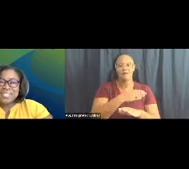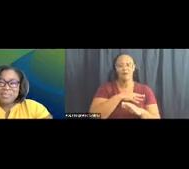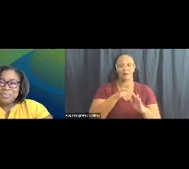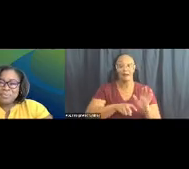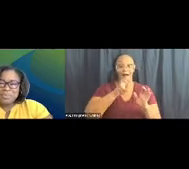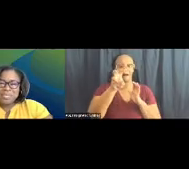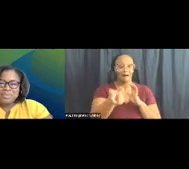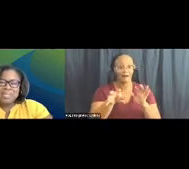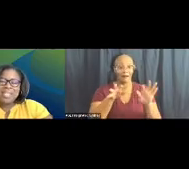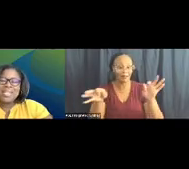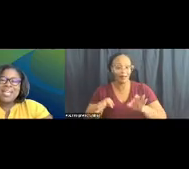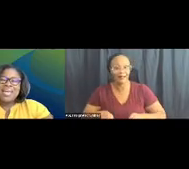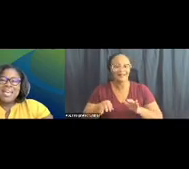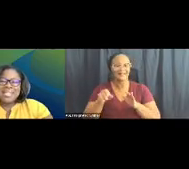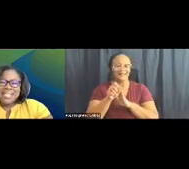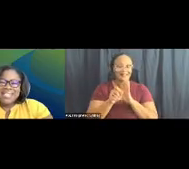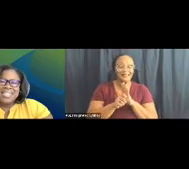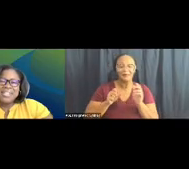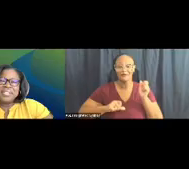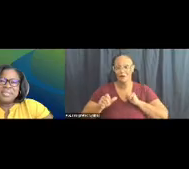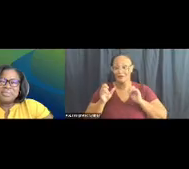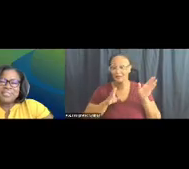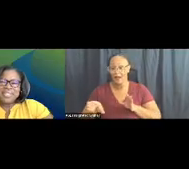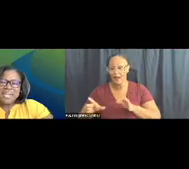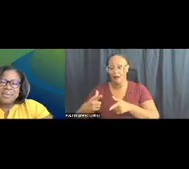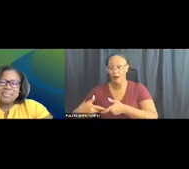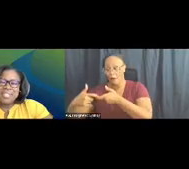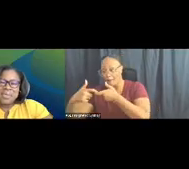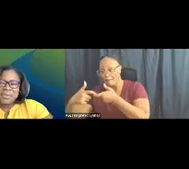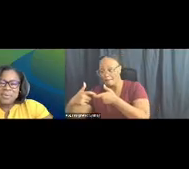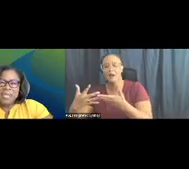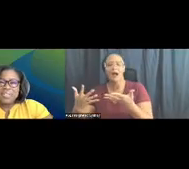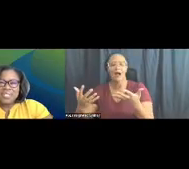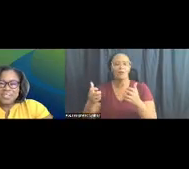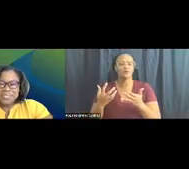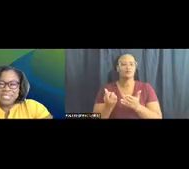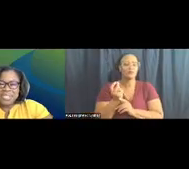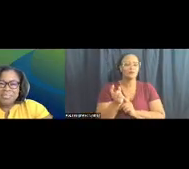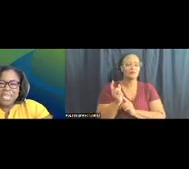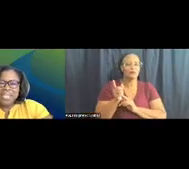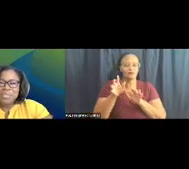of the state performance plan, I'd like to take a little bit of time to tell you about the SIL team